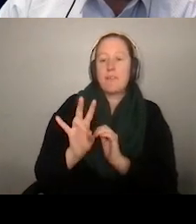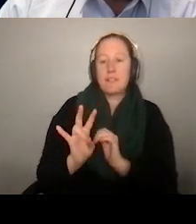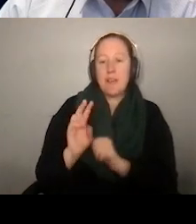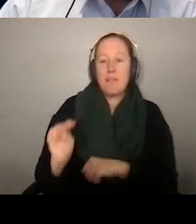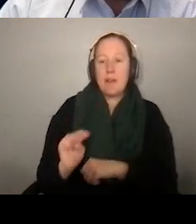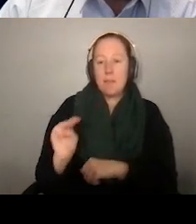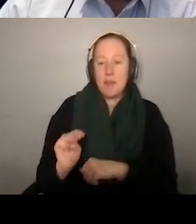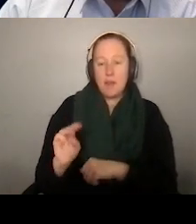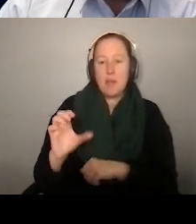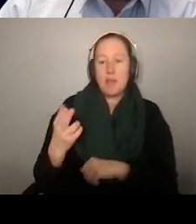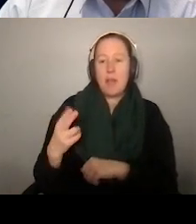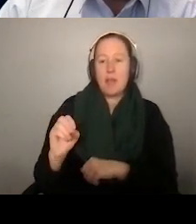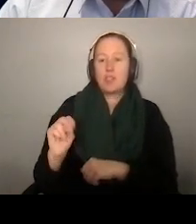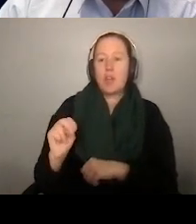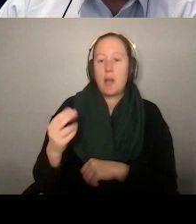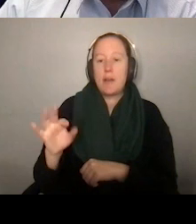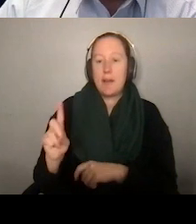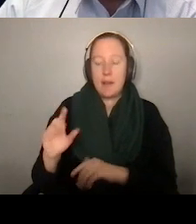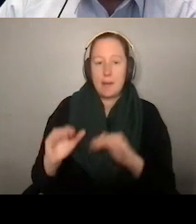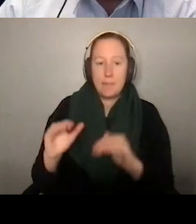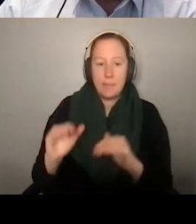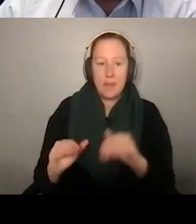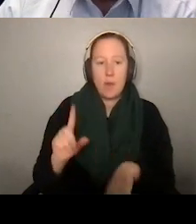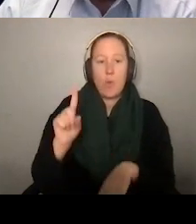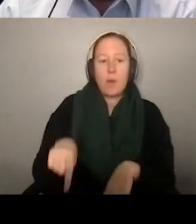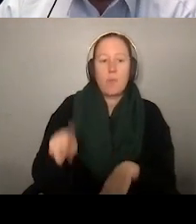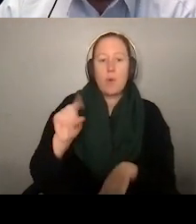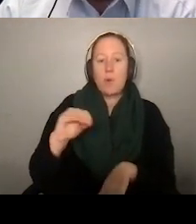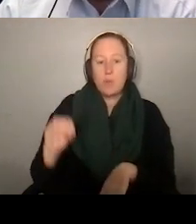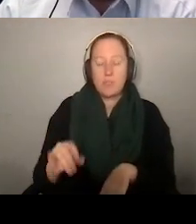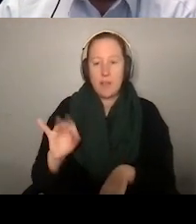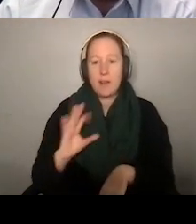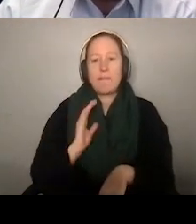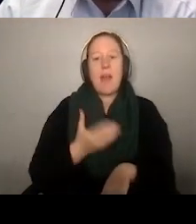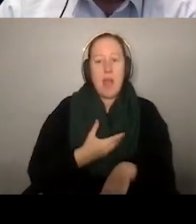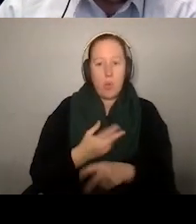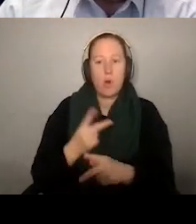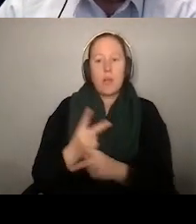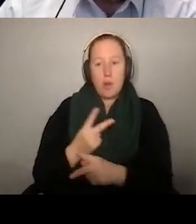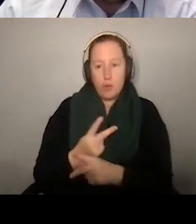on hand balance which was within 1.1% of our accrual that we had calculated,